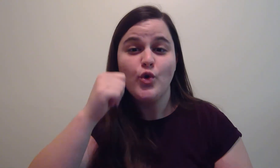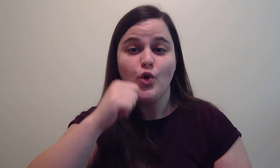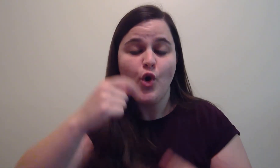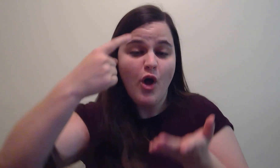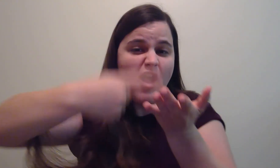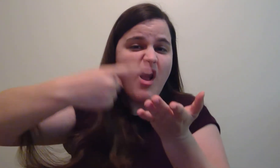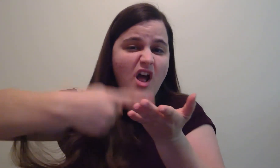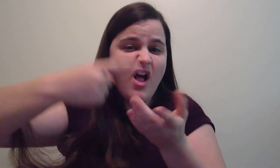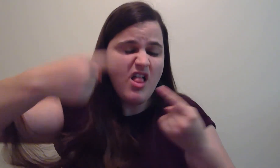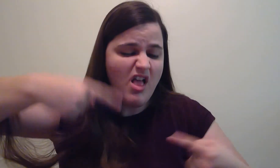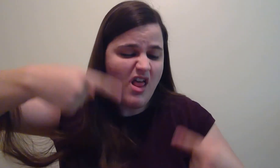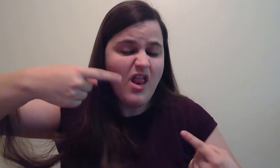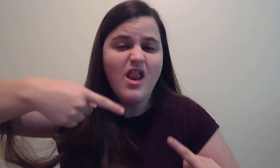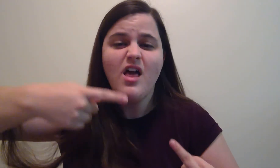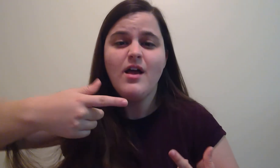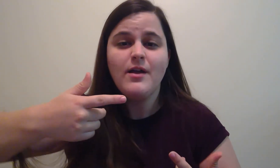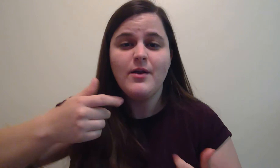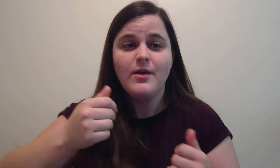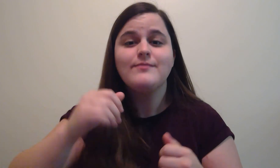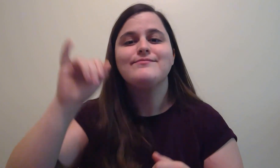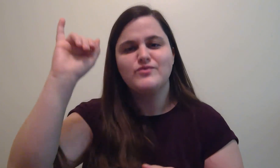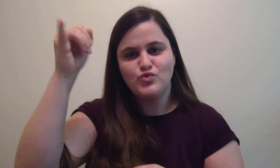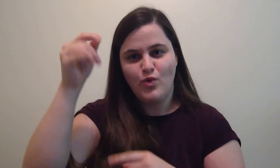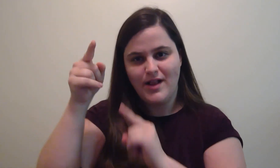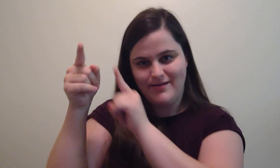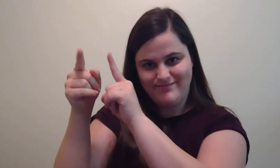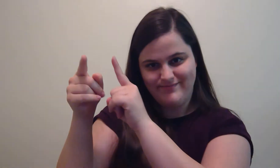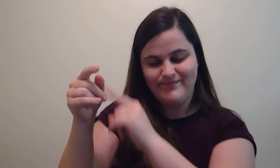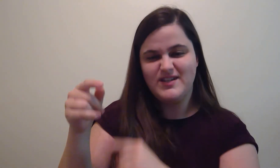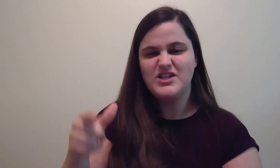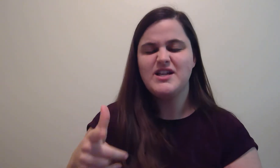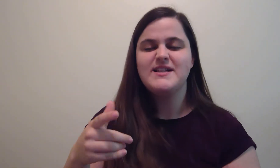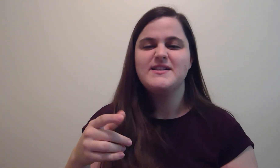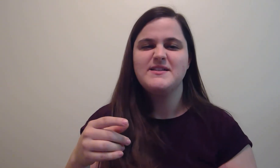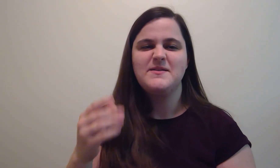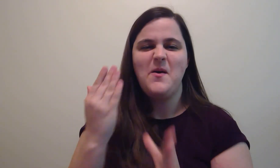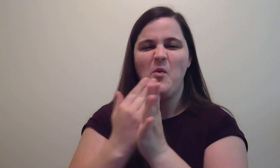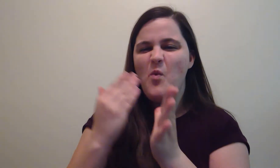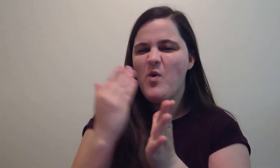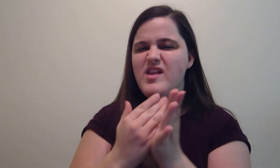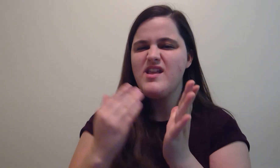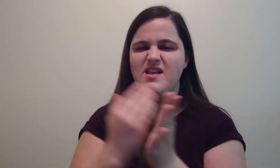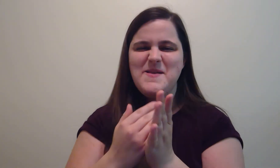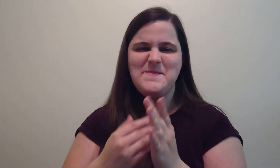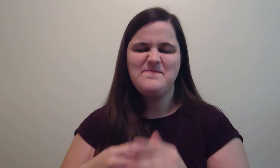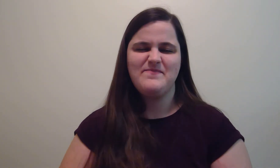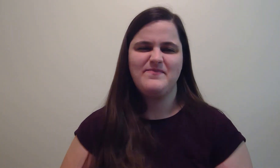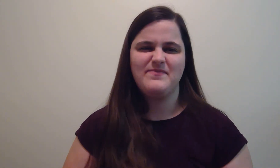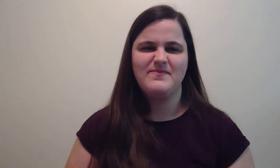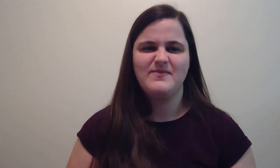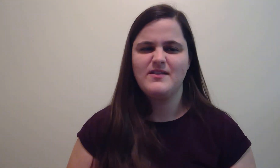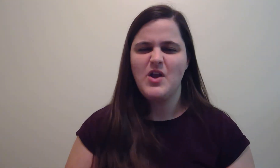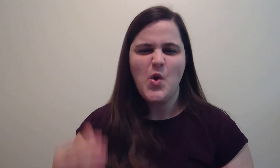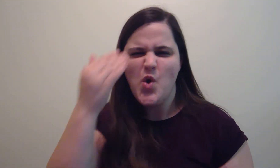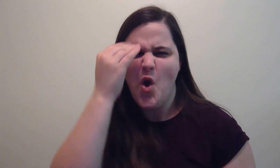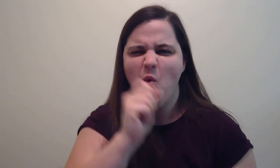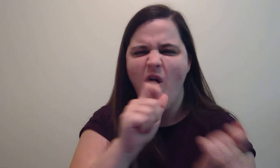The girl arguing with those men was Juli the world's peskiest, bossiest, most know-it-all female.